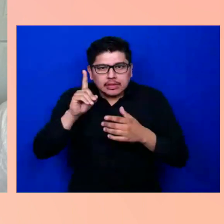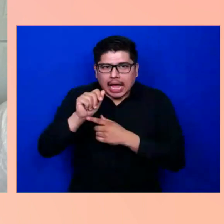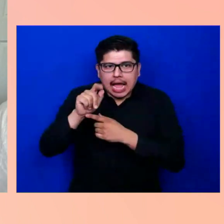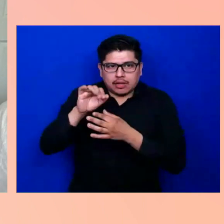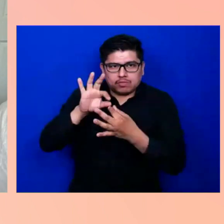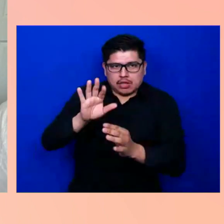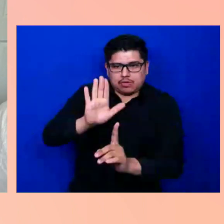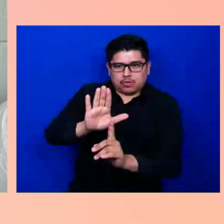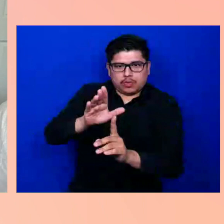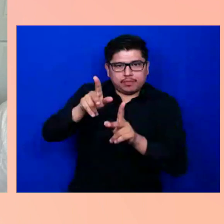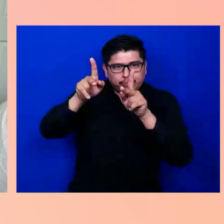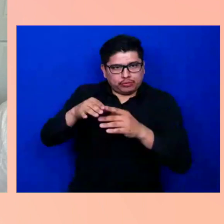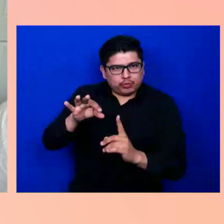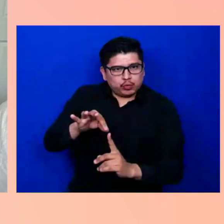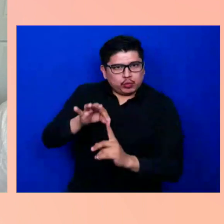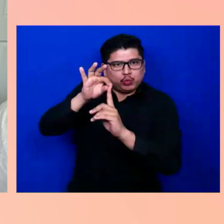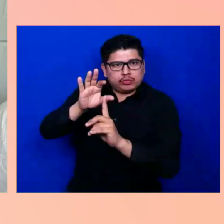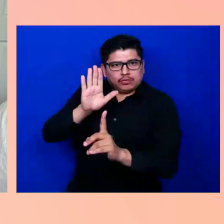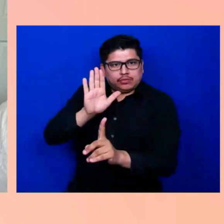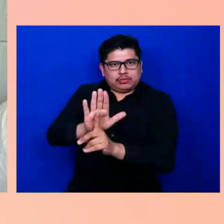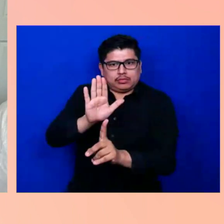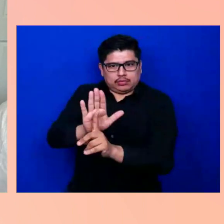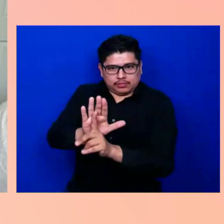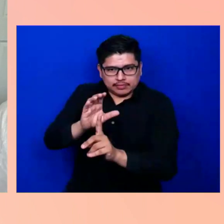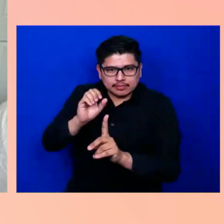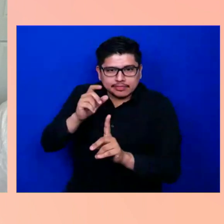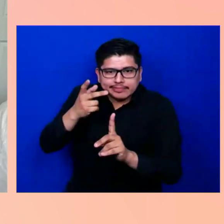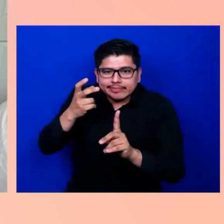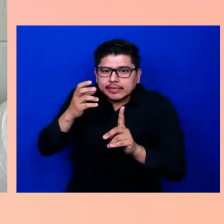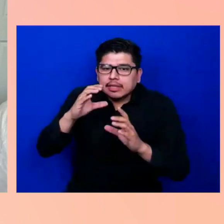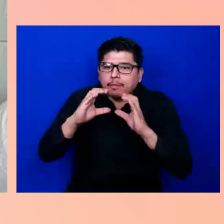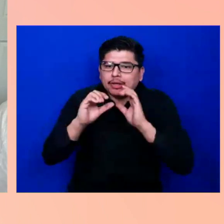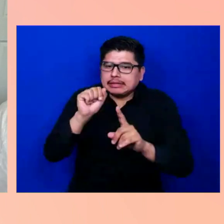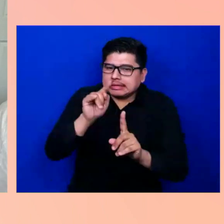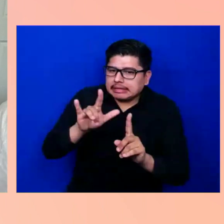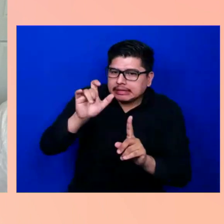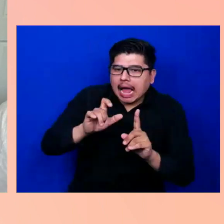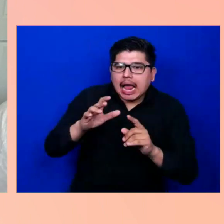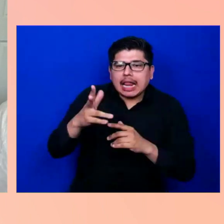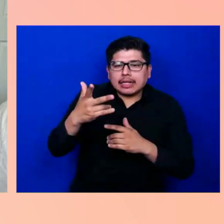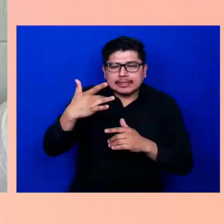their sensory preferences and so many more of those human factors that really end up